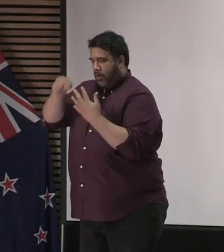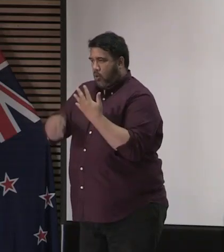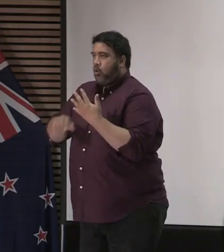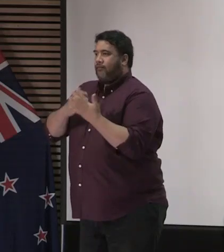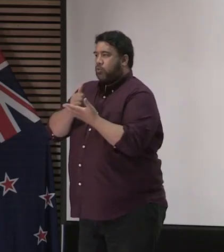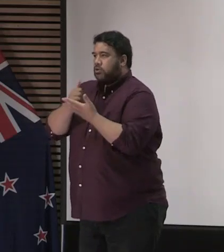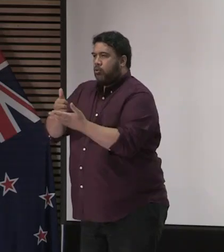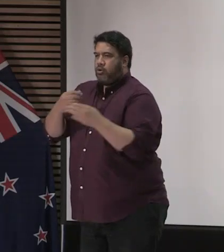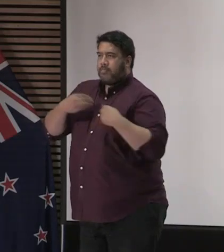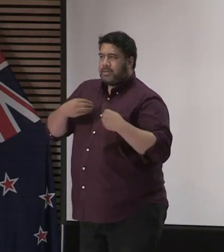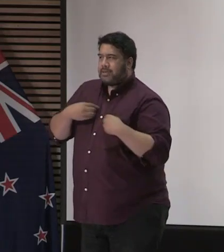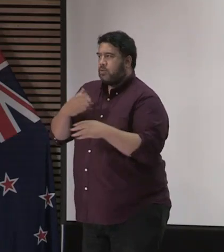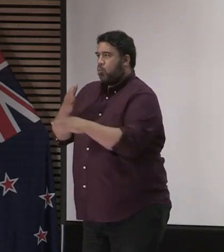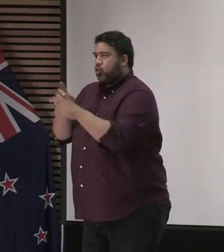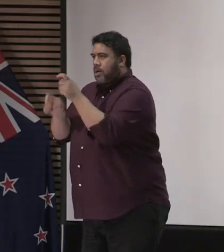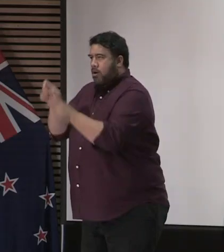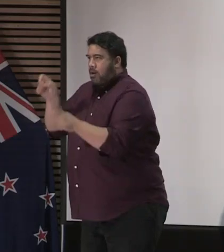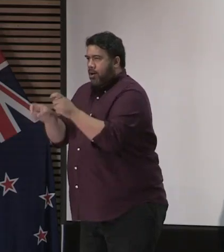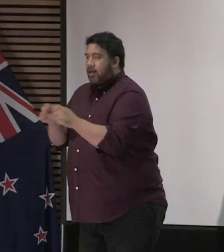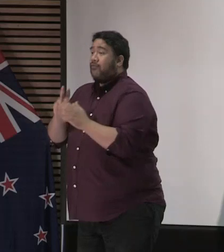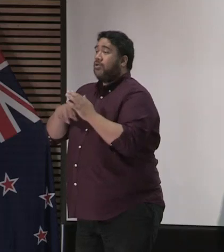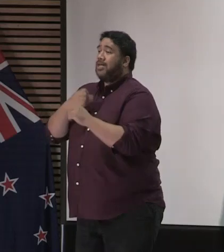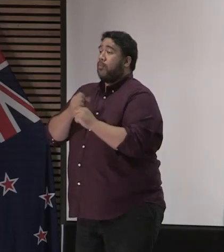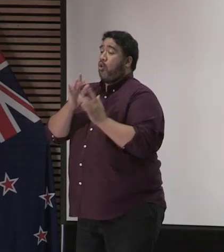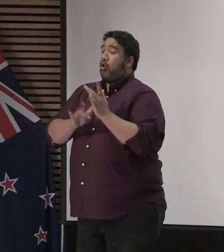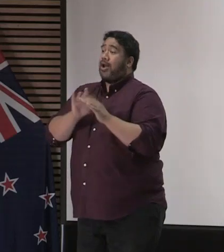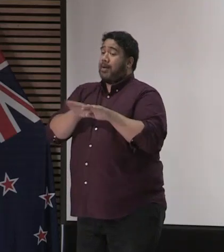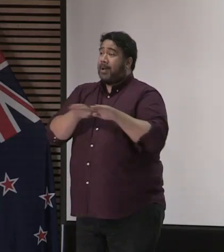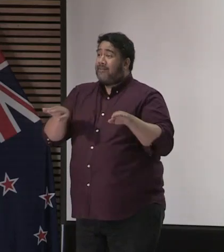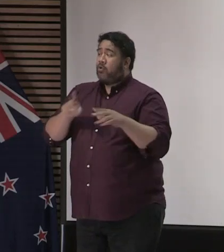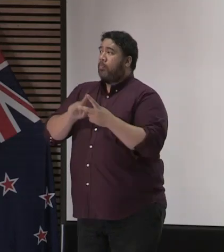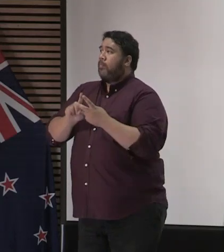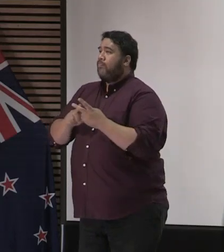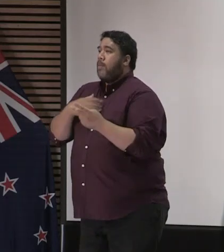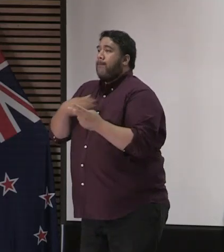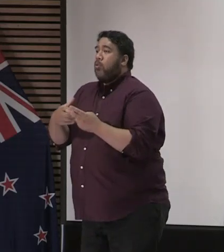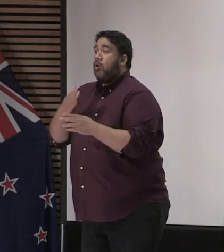Development, Carmel Sepuloni, who will have more to say on measures we have put in place to support workers and